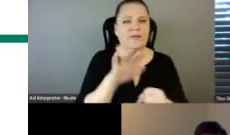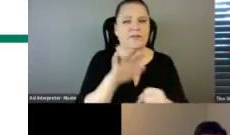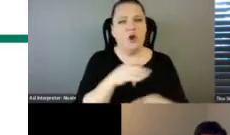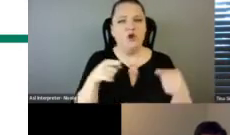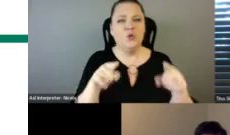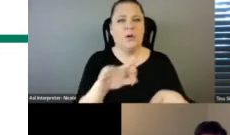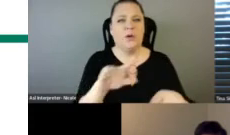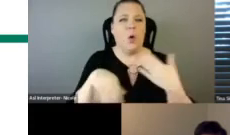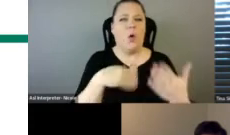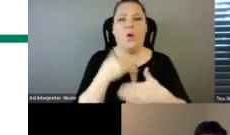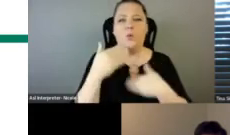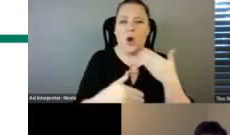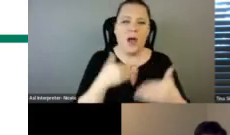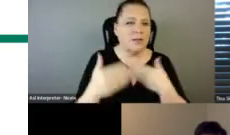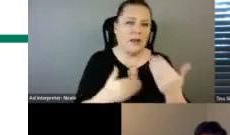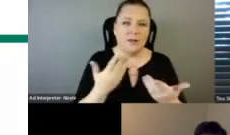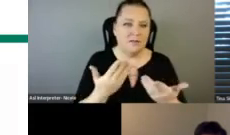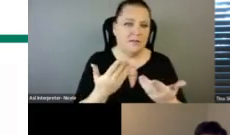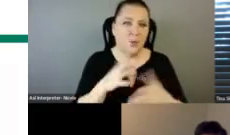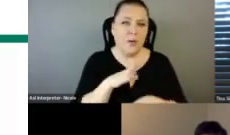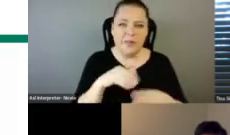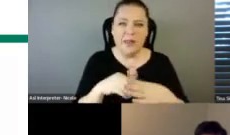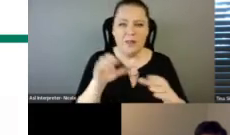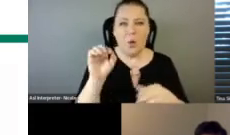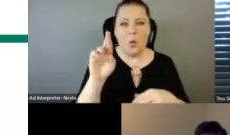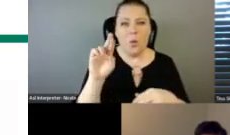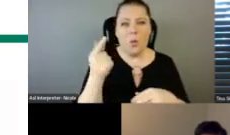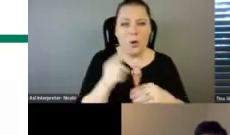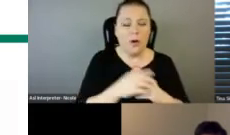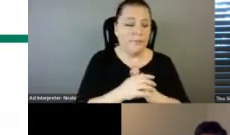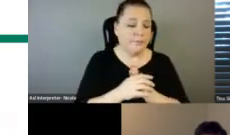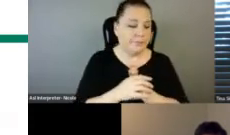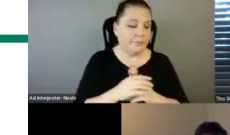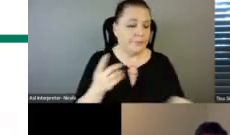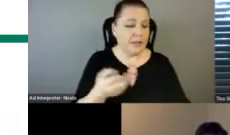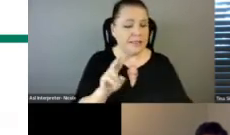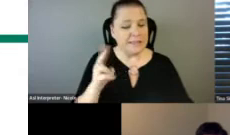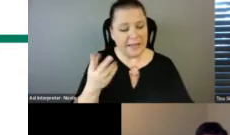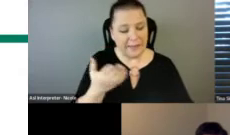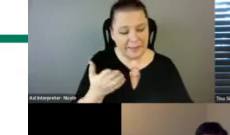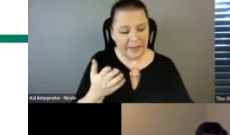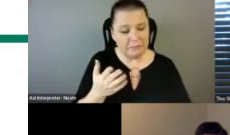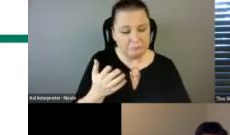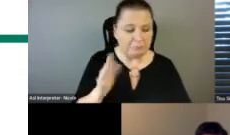through the organization itself. The second thing that I think was kind of a learning moment